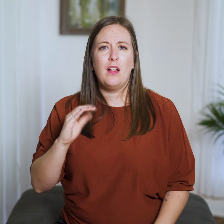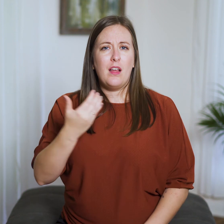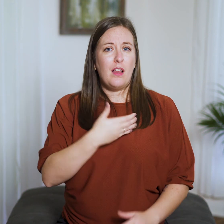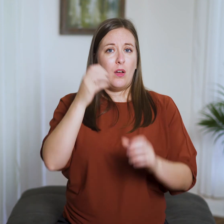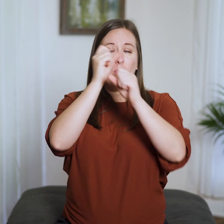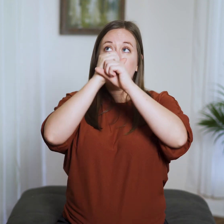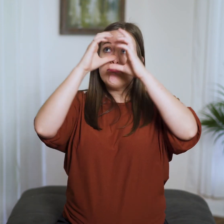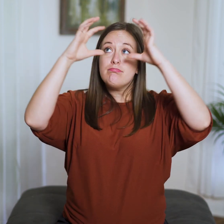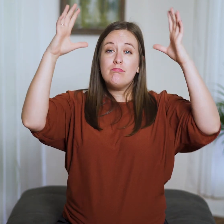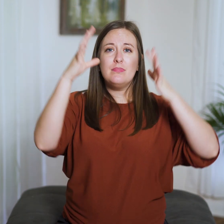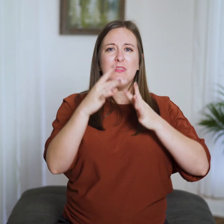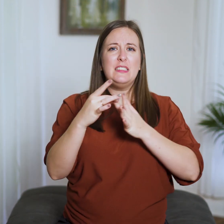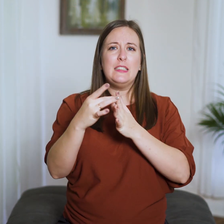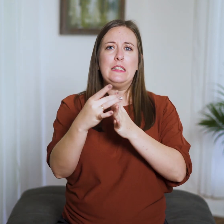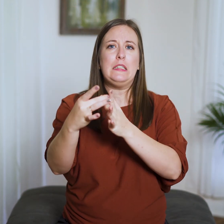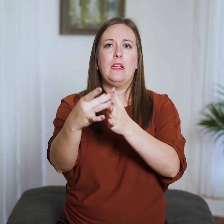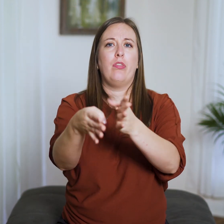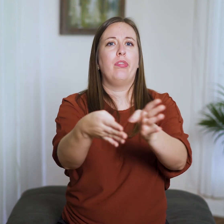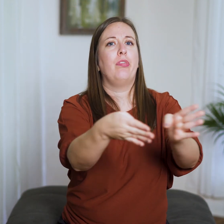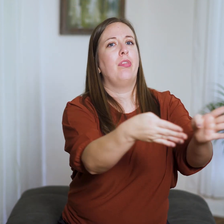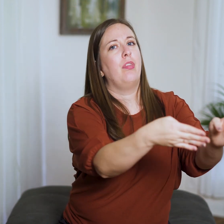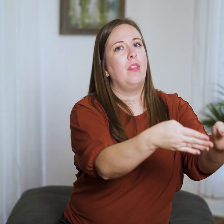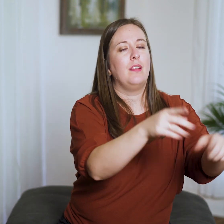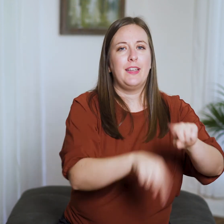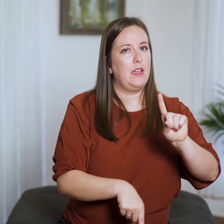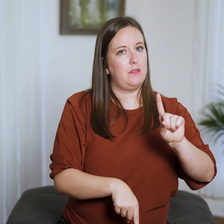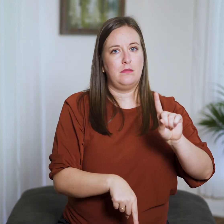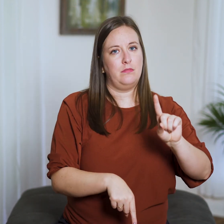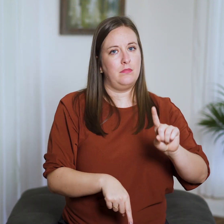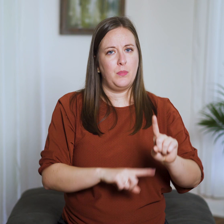we can’t let our vision land on this life.